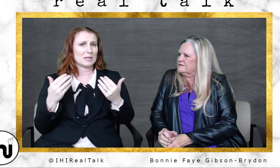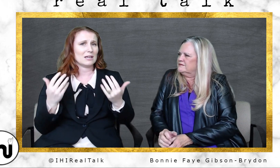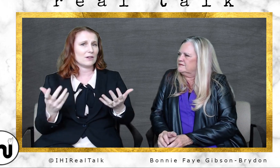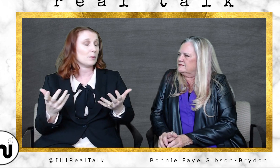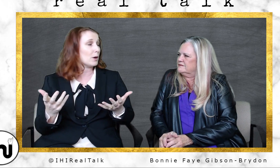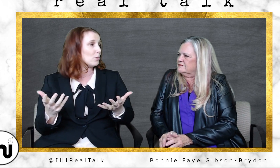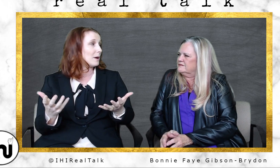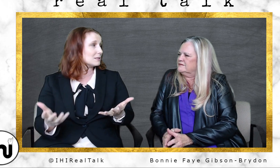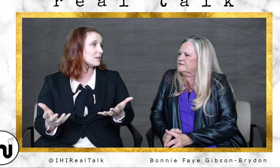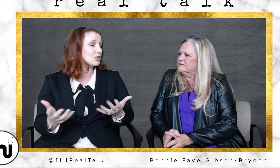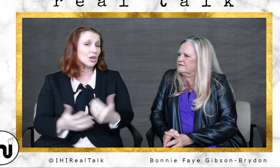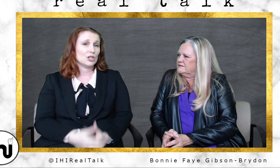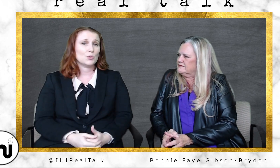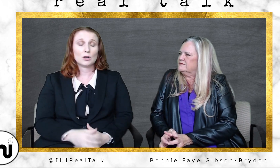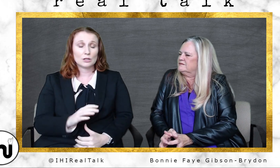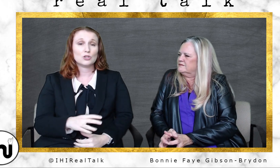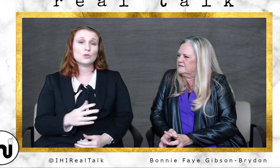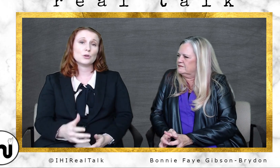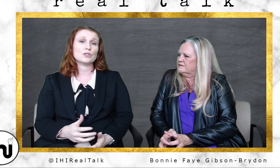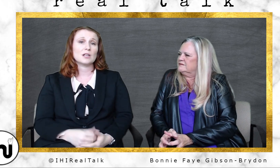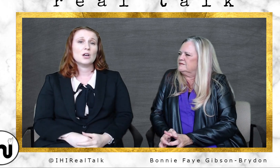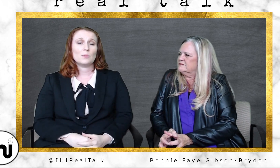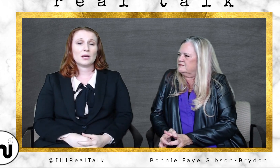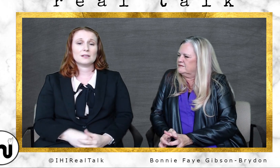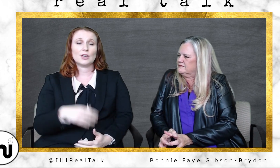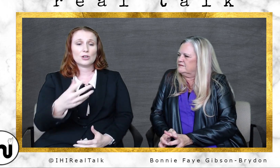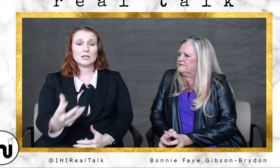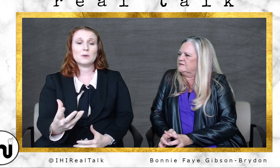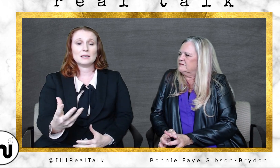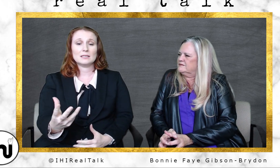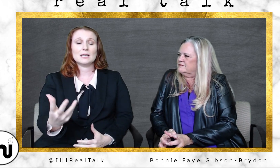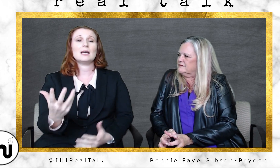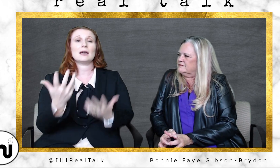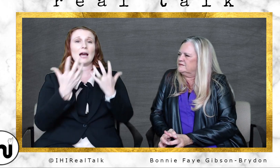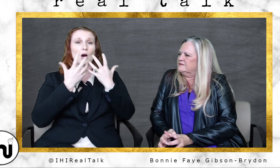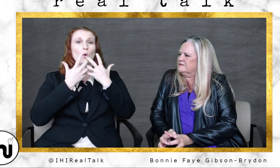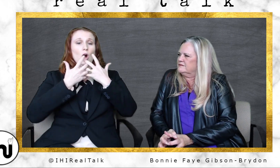giving a better message to our consumers because they're gonna be seeing how are